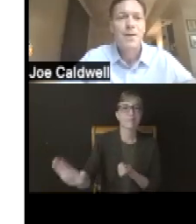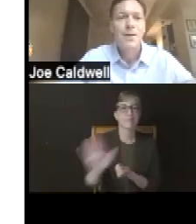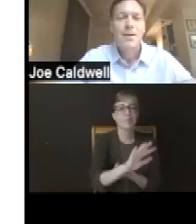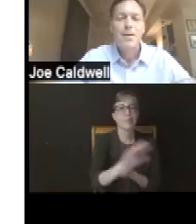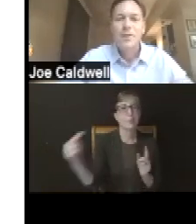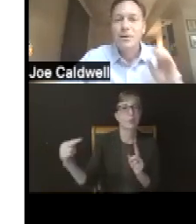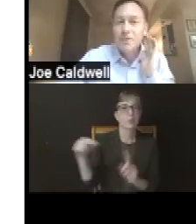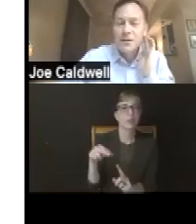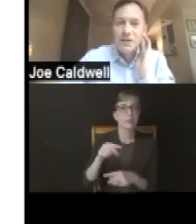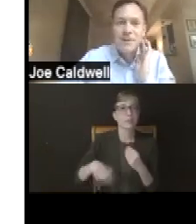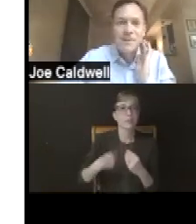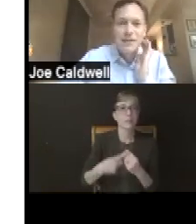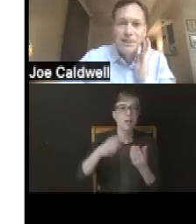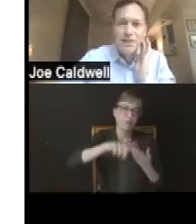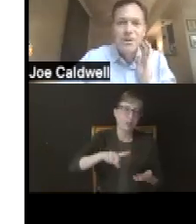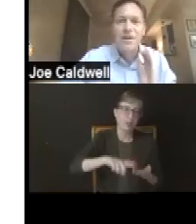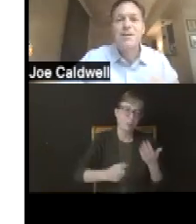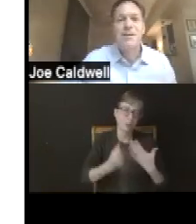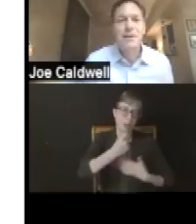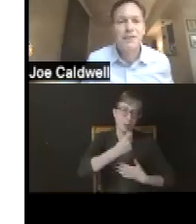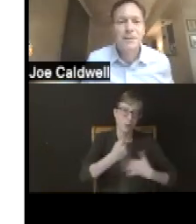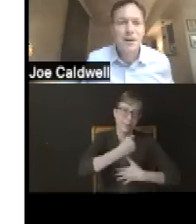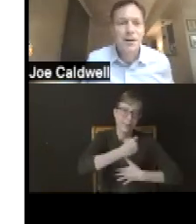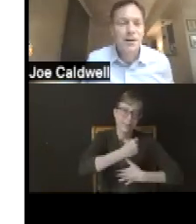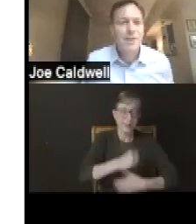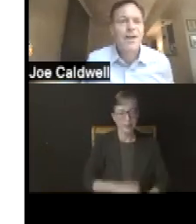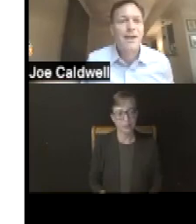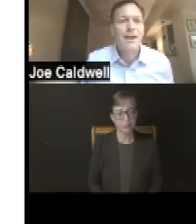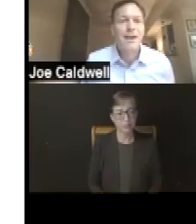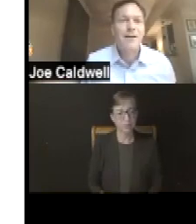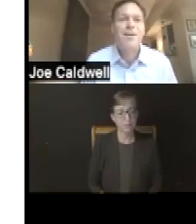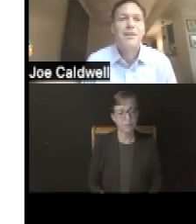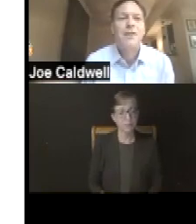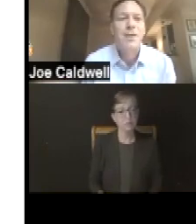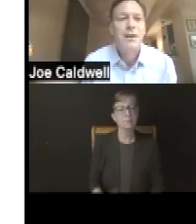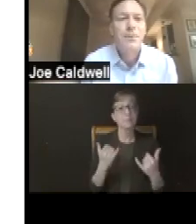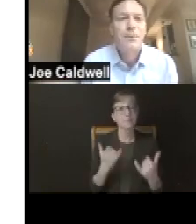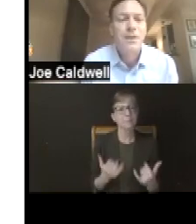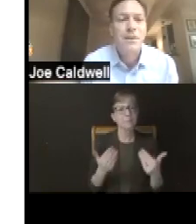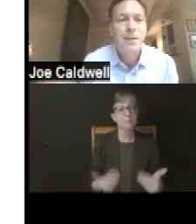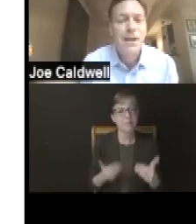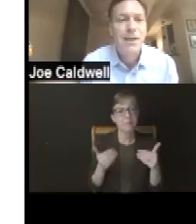So let's get started. And the agenda really today